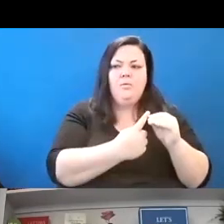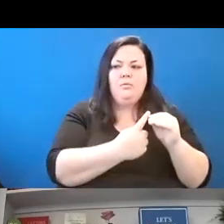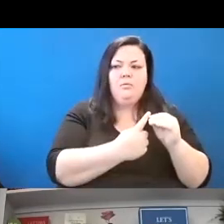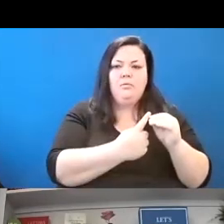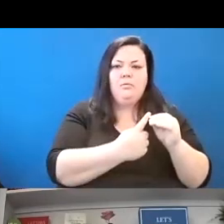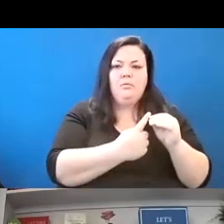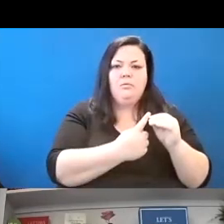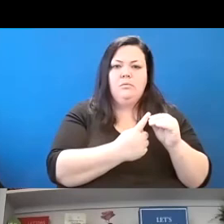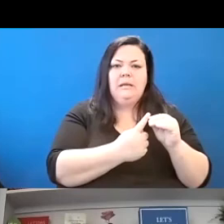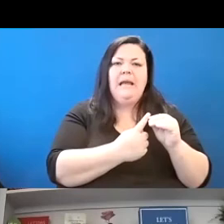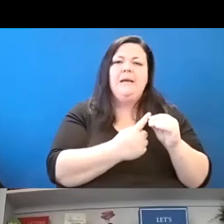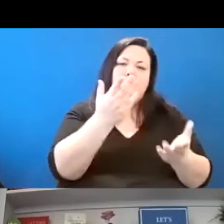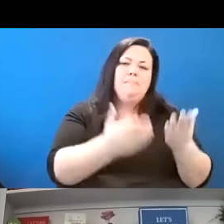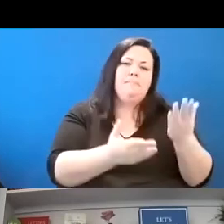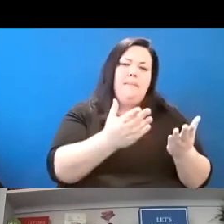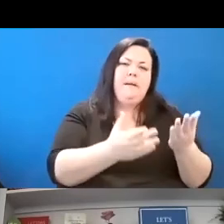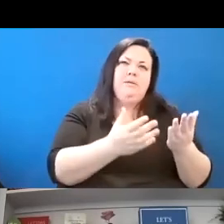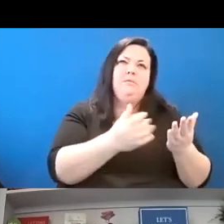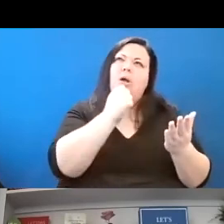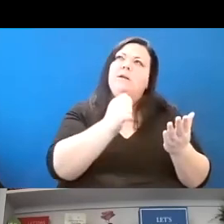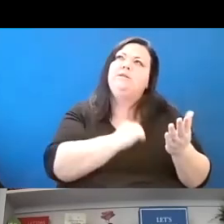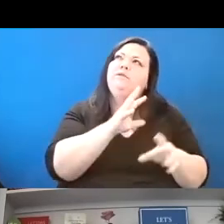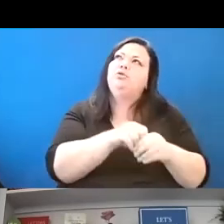it may be not self-insertion that would be really interesting to think about